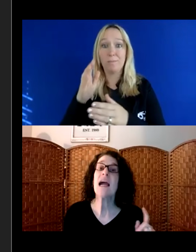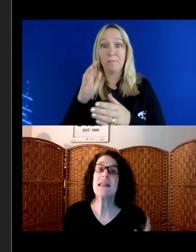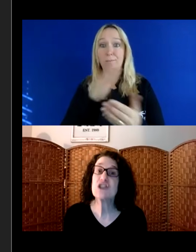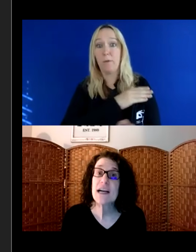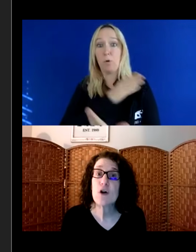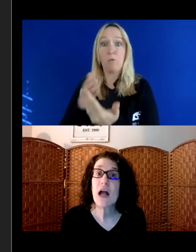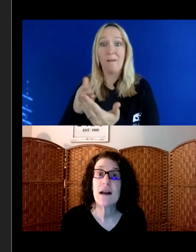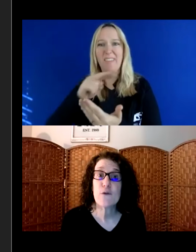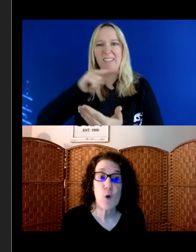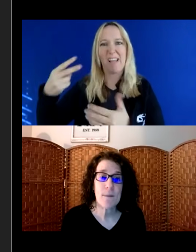Let's check out another format.